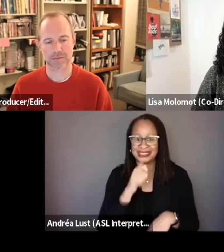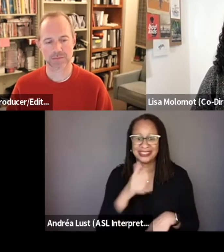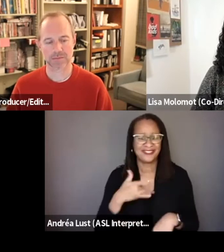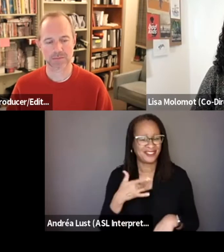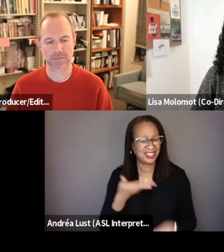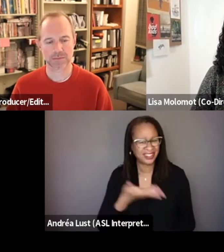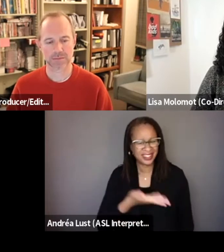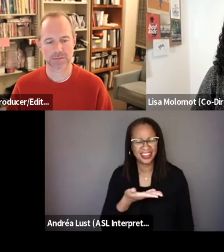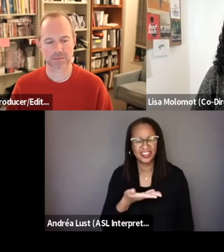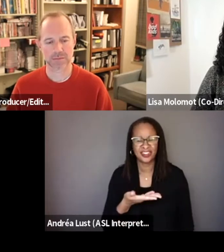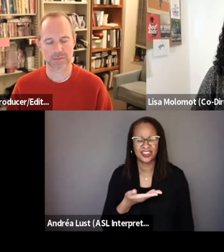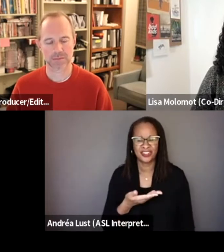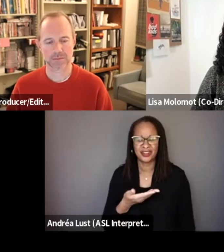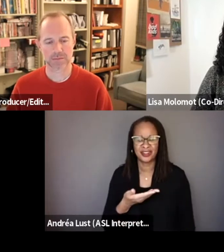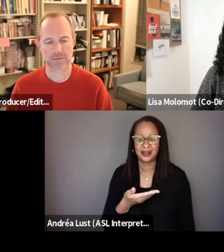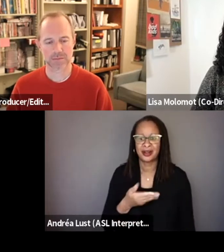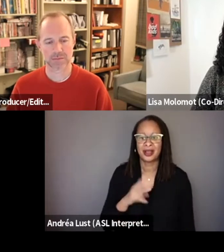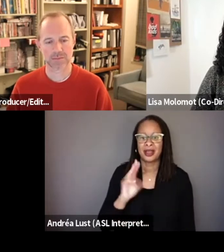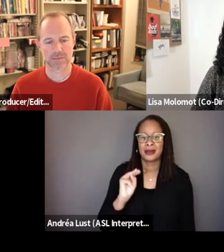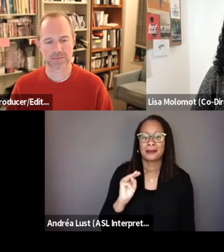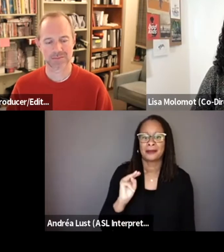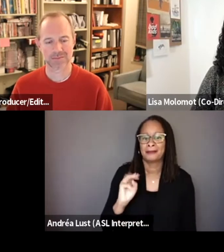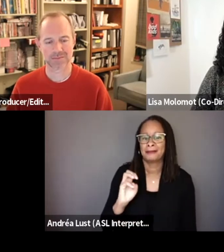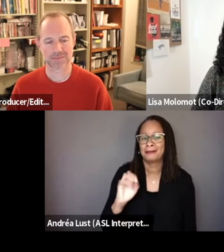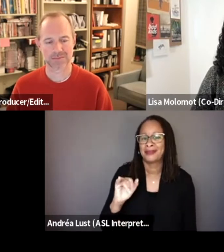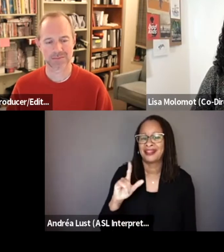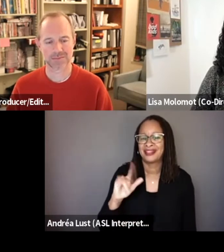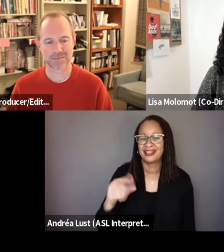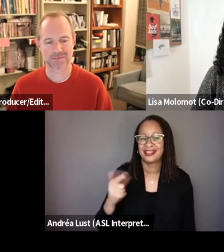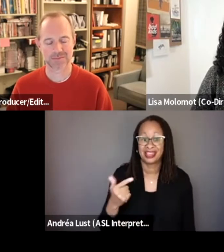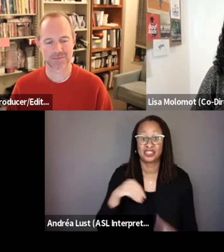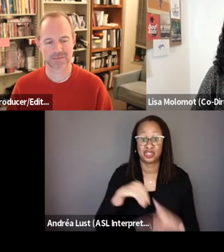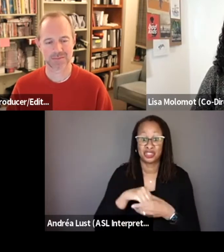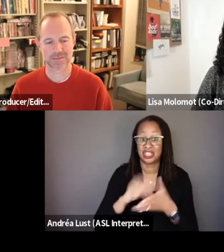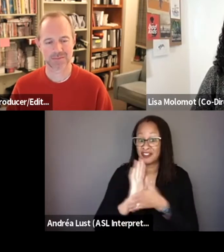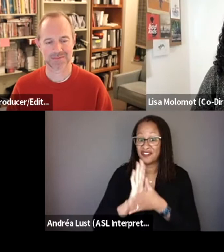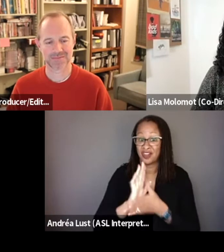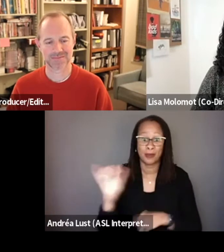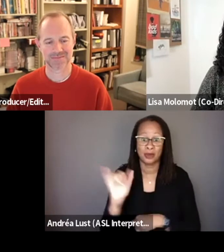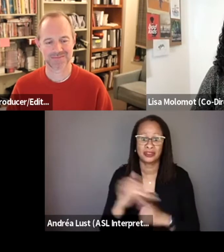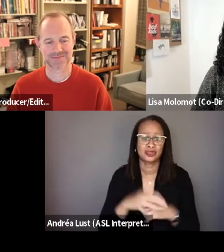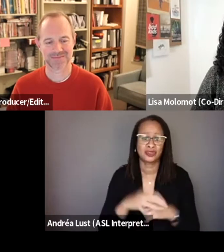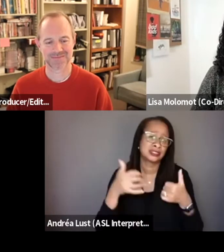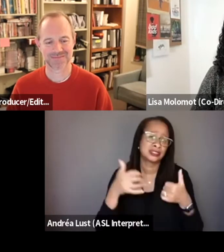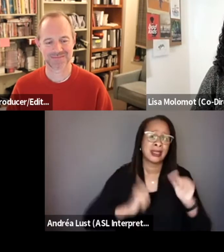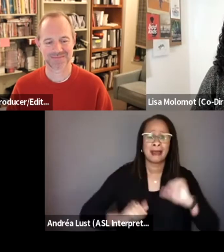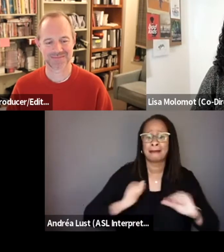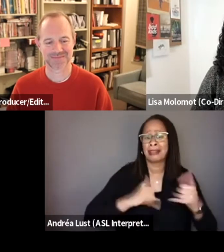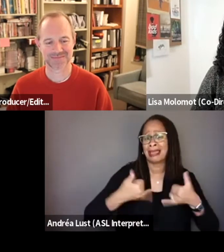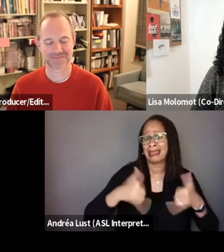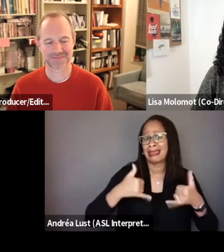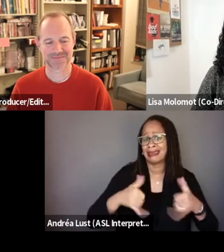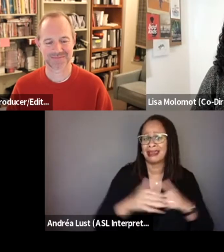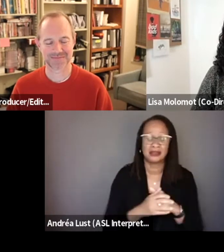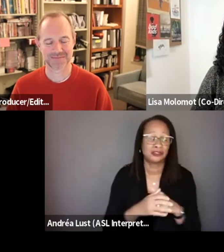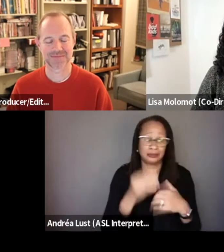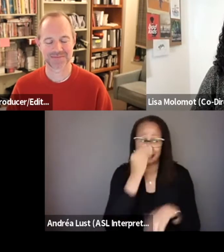Mylene, which is my daughter, she was in the film too, and she was playing like, if the cameras were not there.